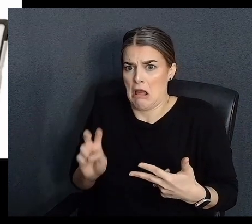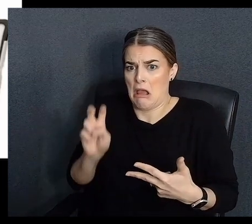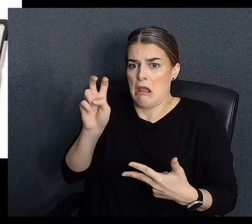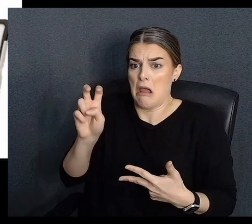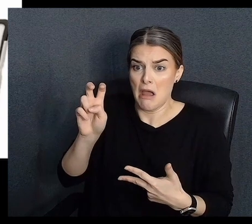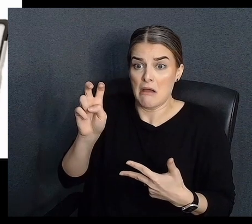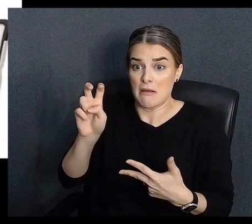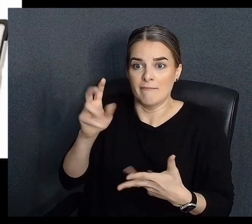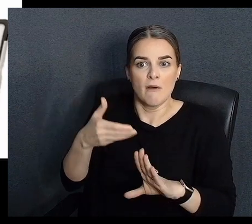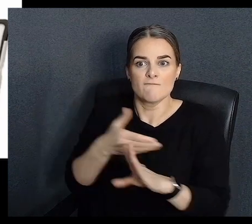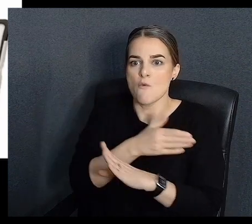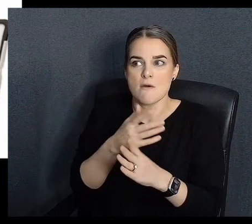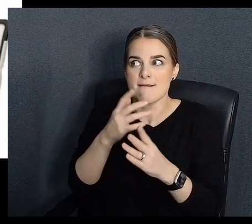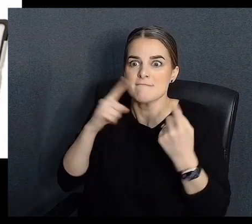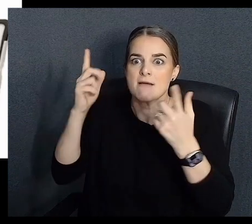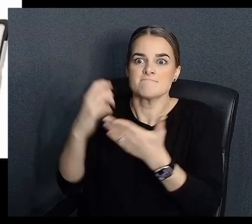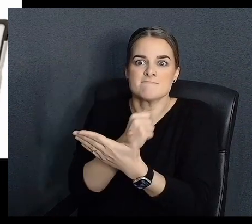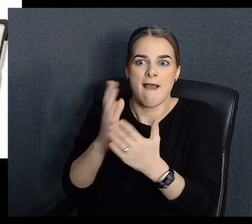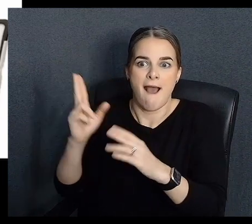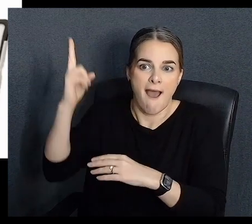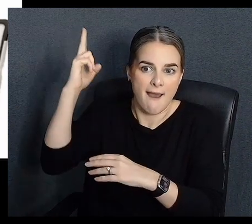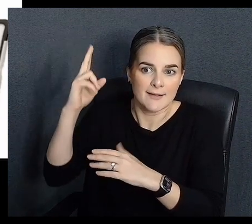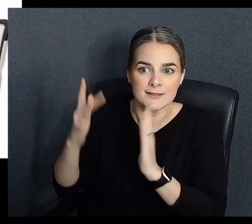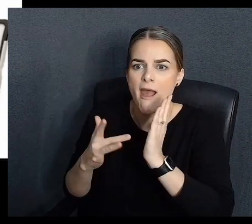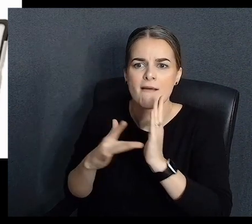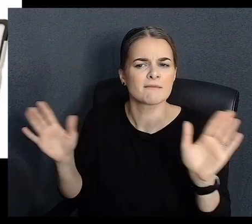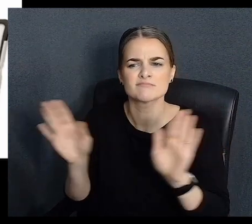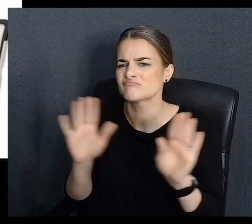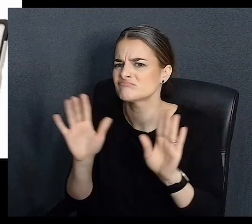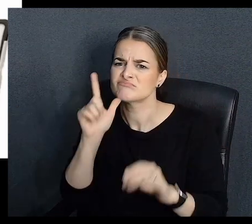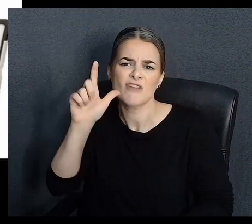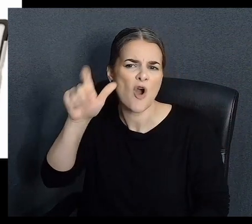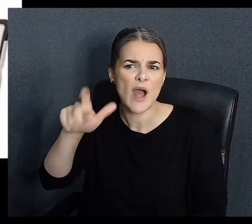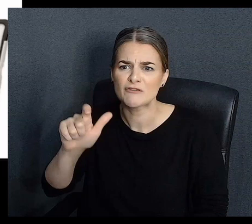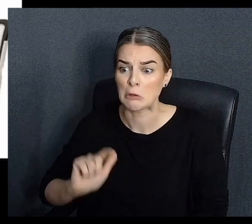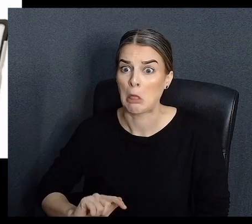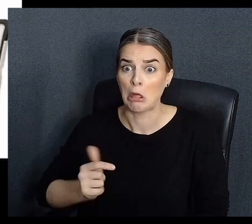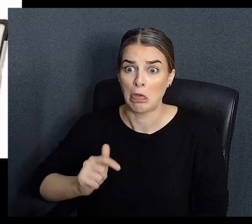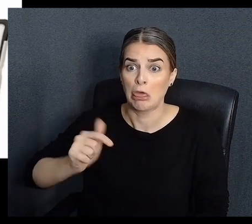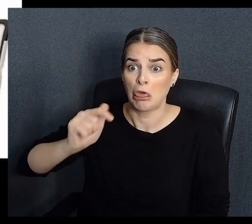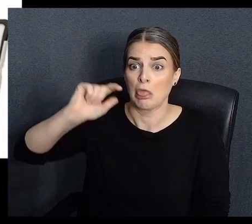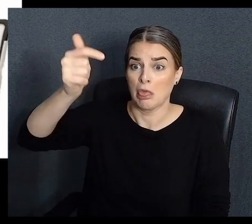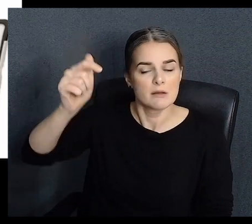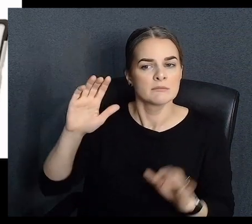before they graduate, or move on to the next level. So somebody doesn't have to start